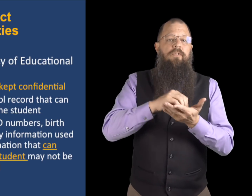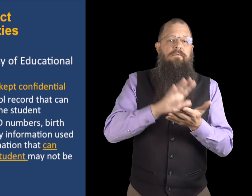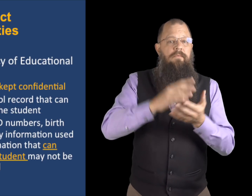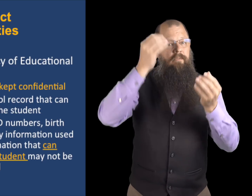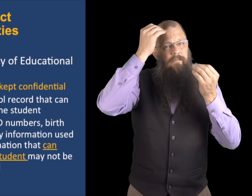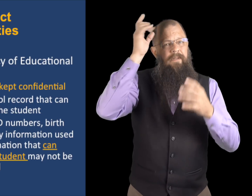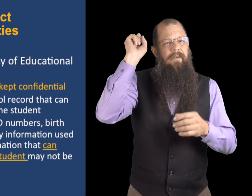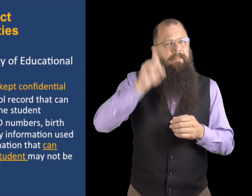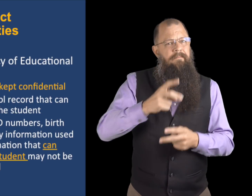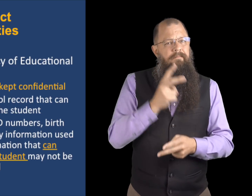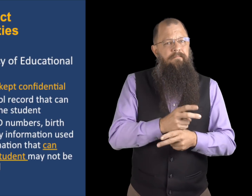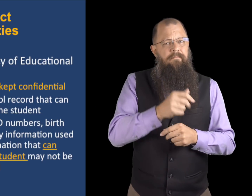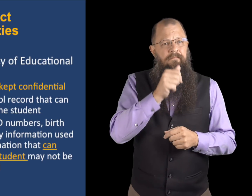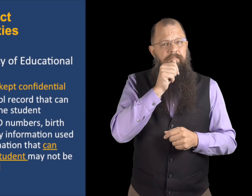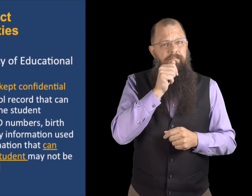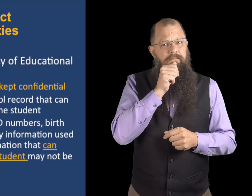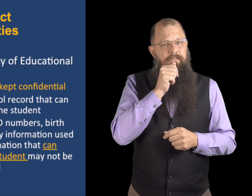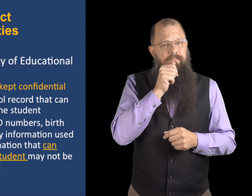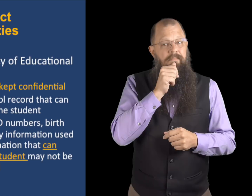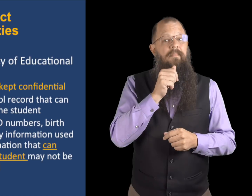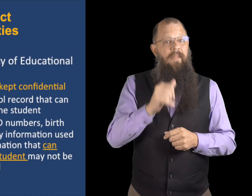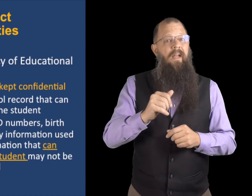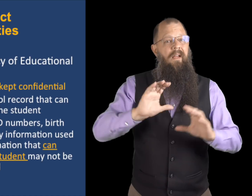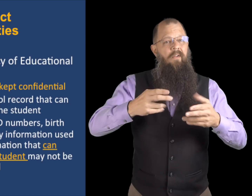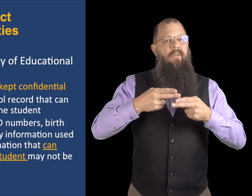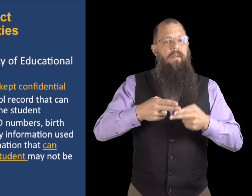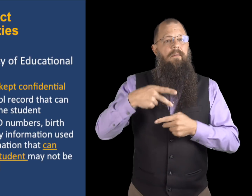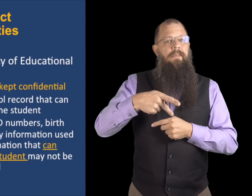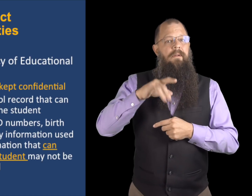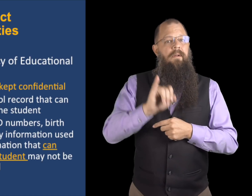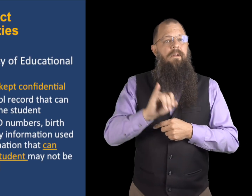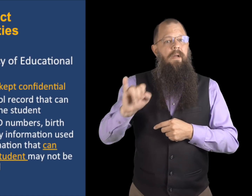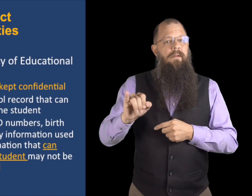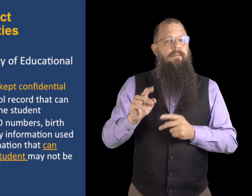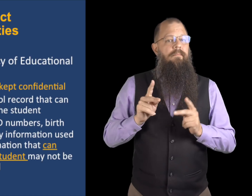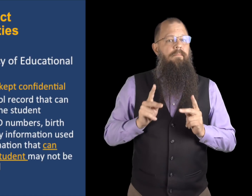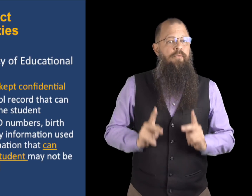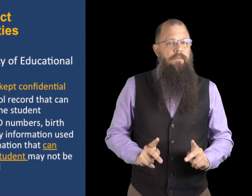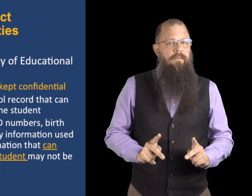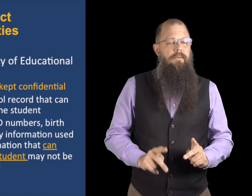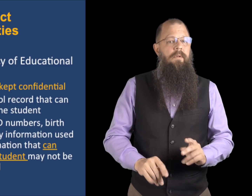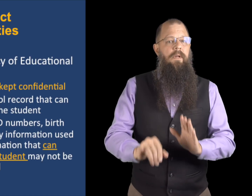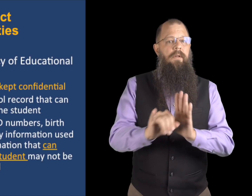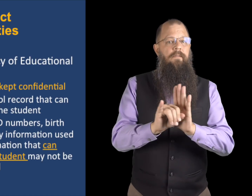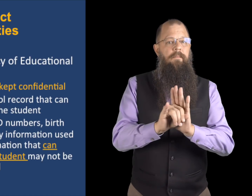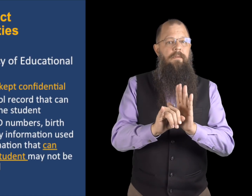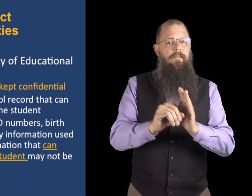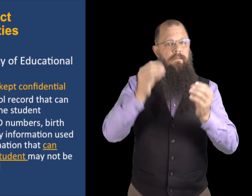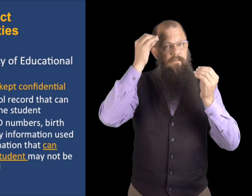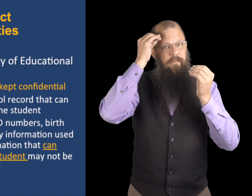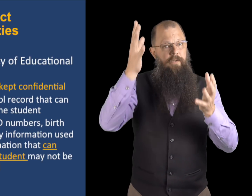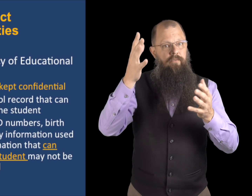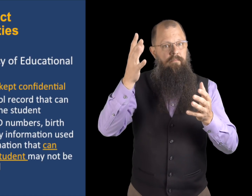protect the privacy of the students educational records. Personally